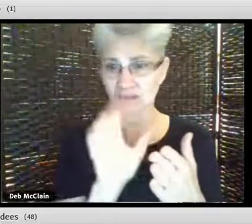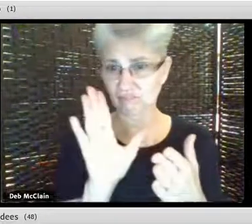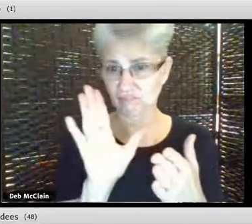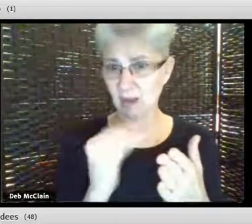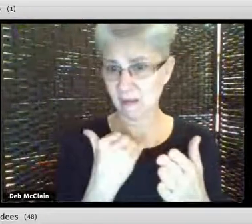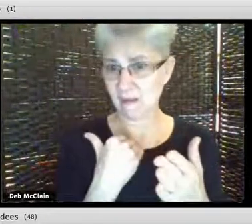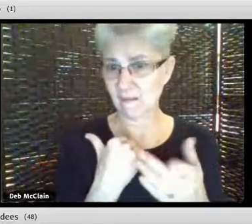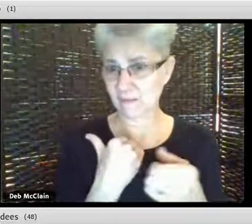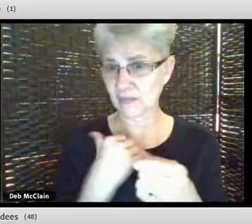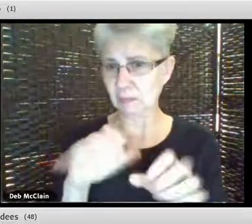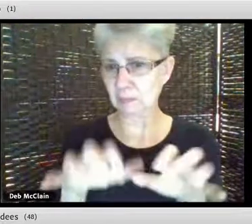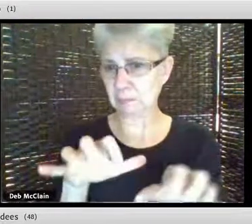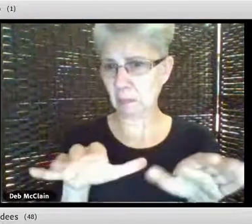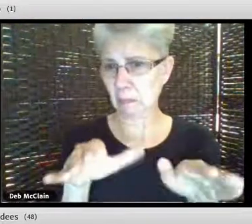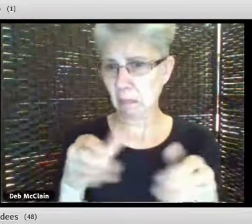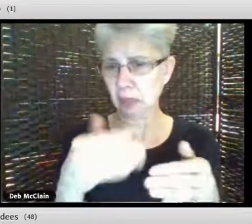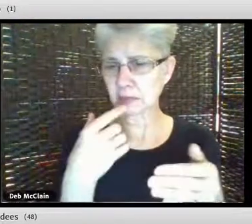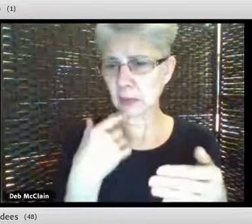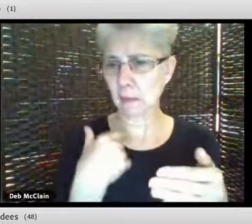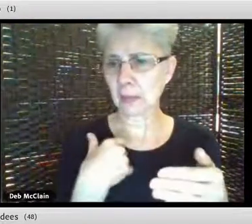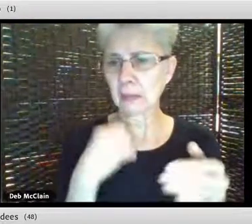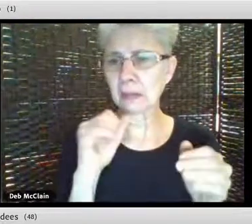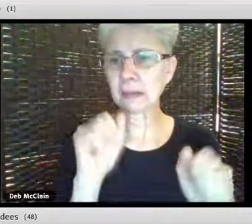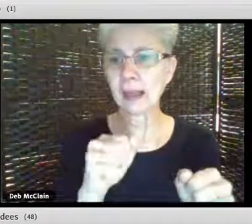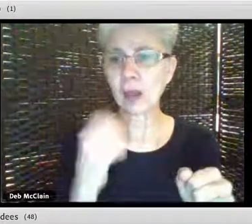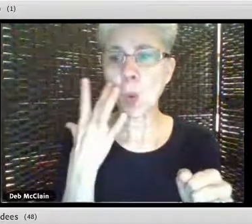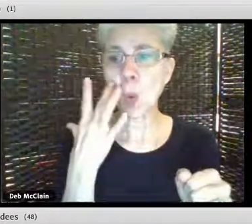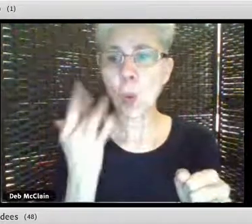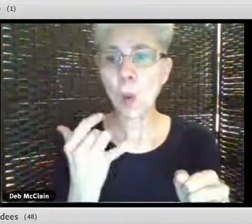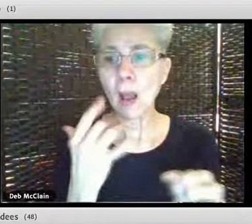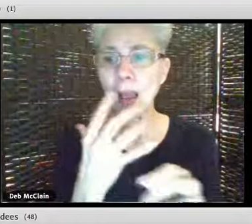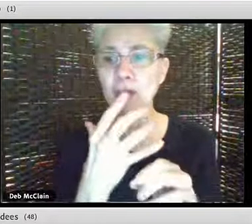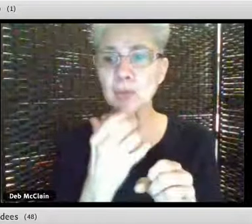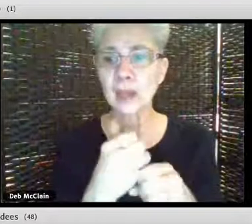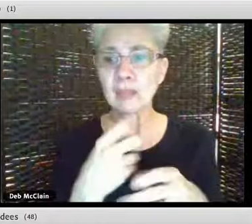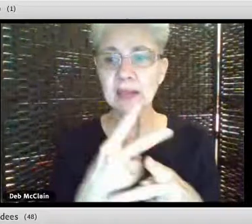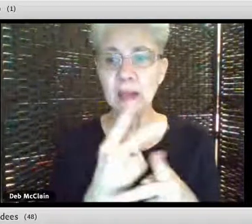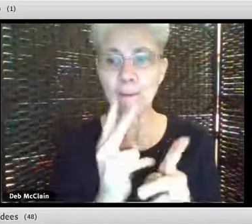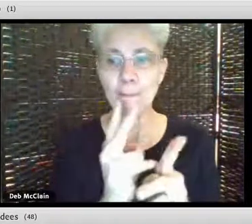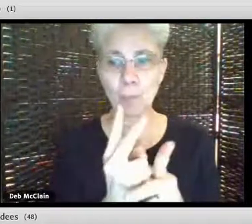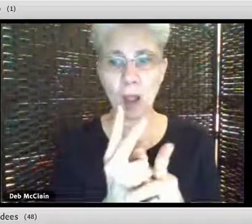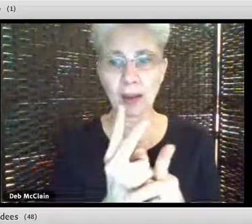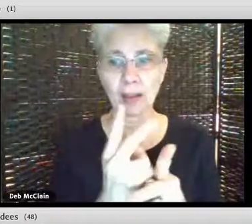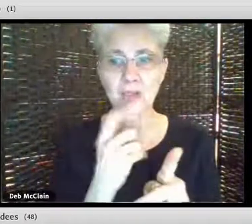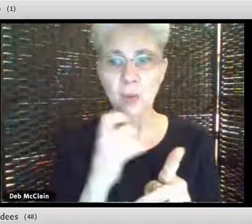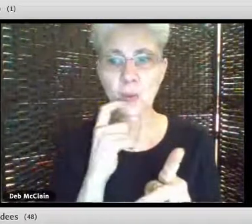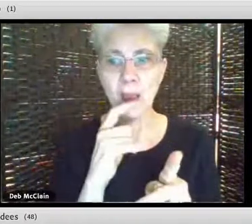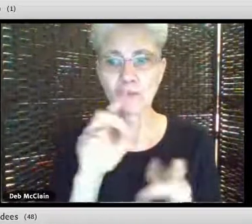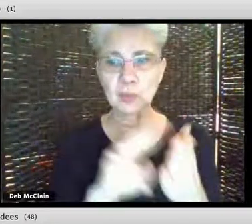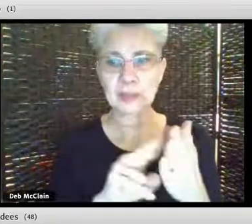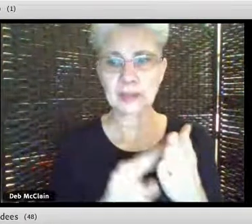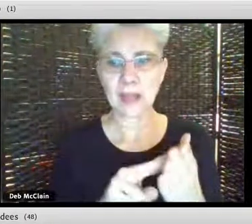Just let me know that in the chat box, too. Because to get these products, you do have to sign up